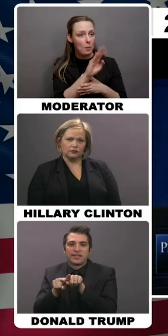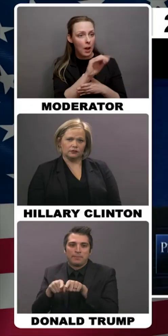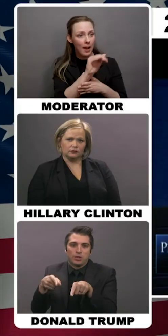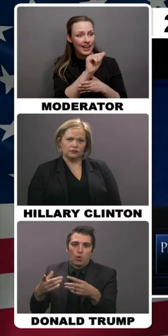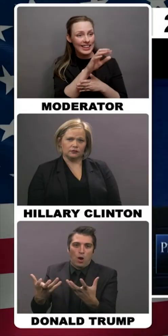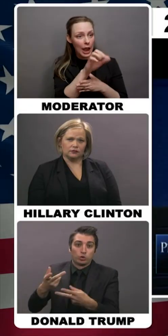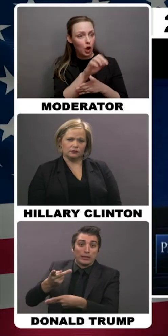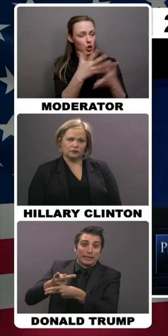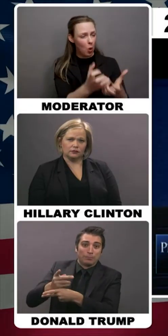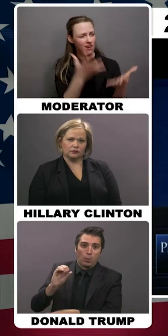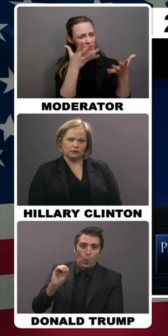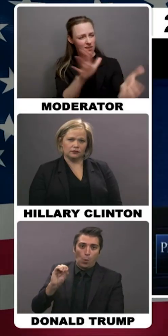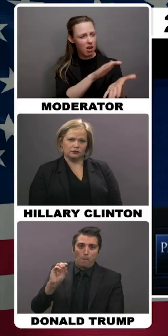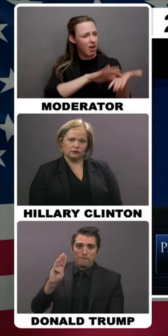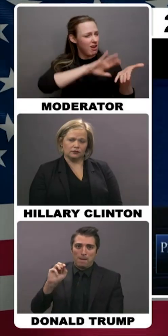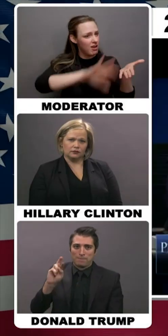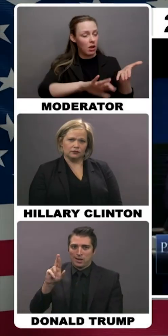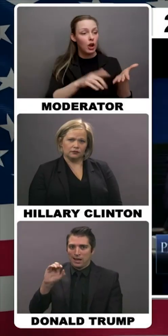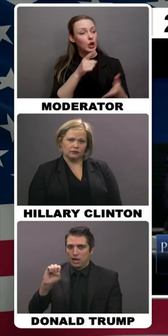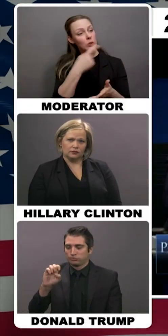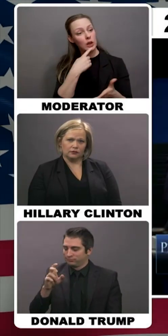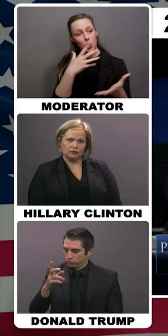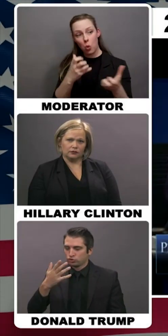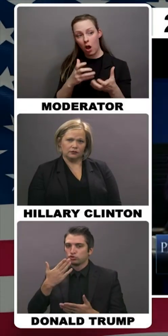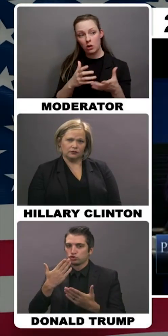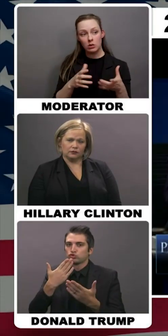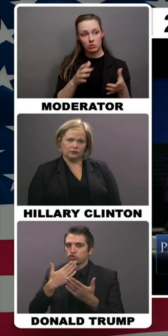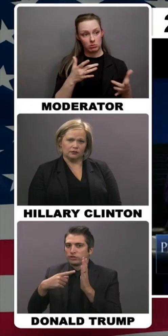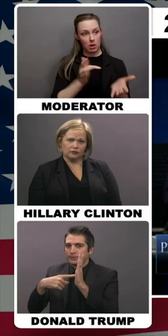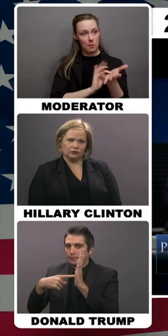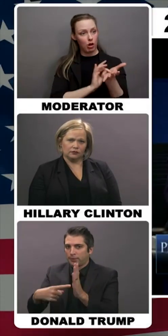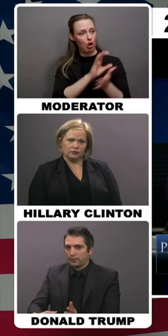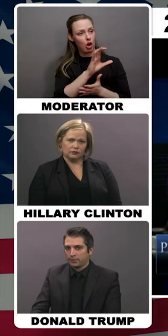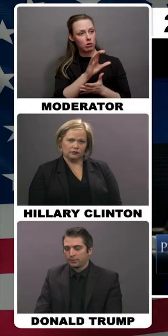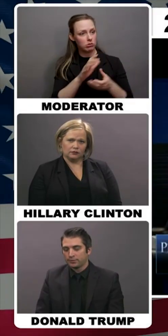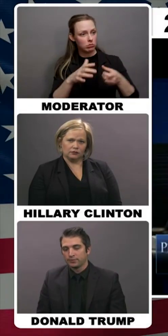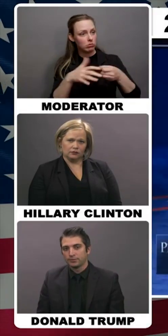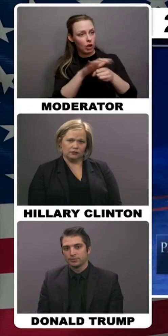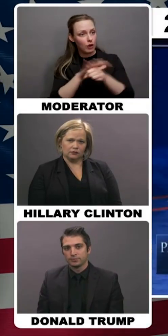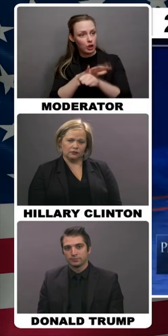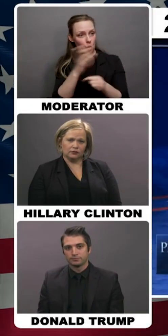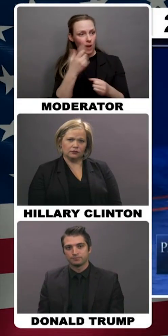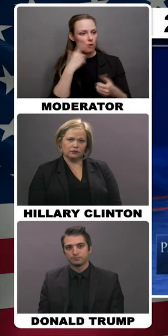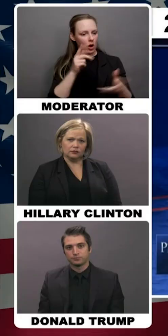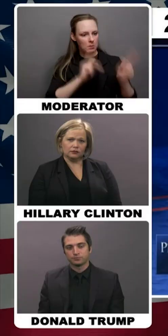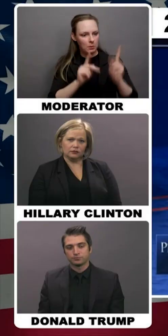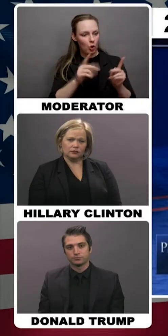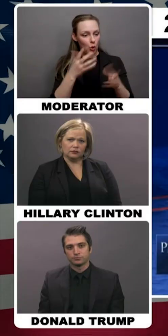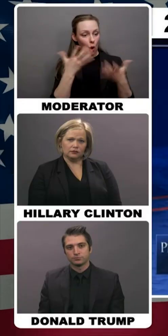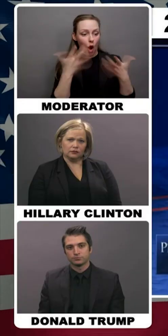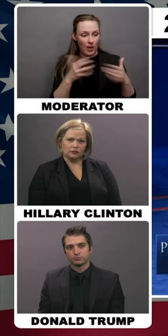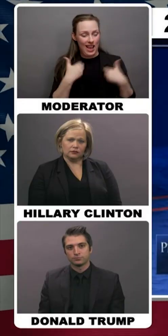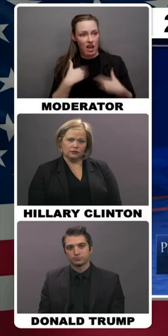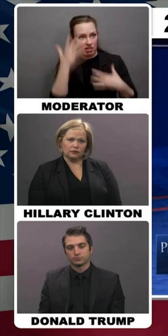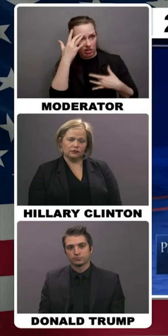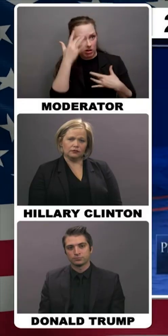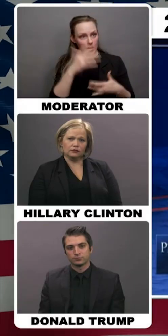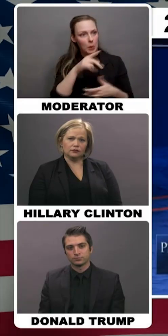You've also said you wanna make coverage accessible for people with preexisting conditions. How do you force insurance companies to do that if you're no longer mandating that